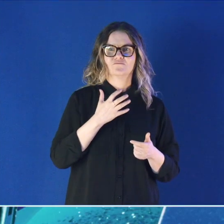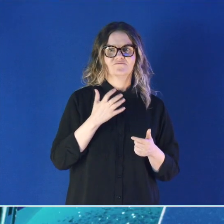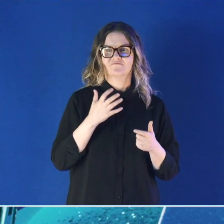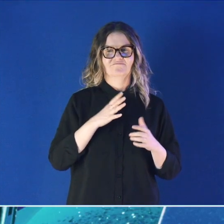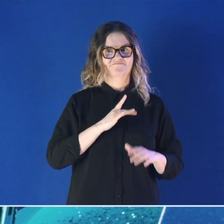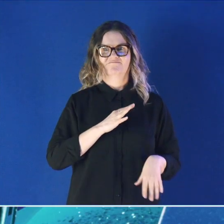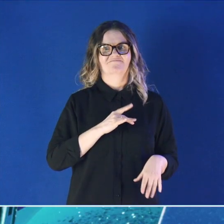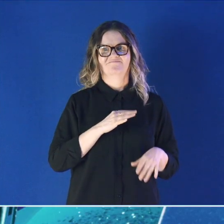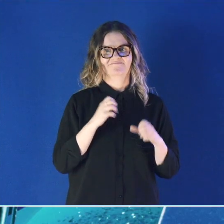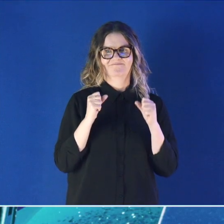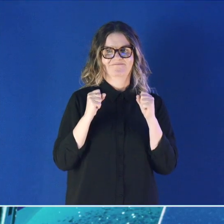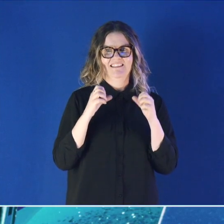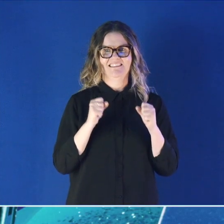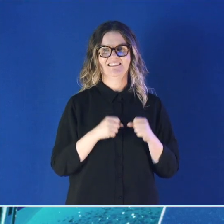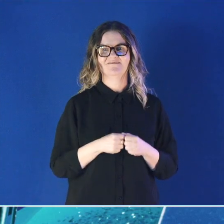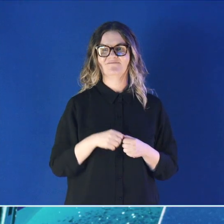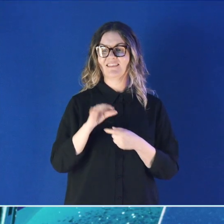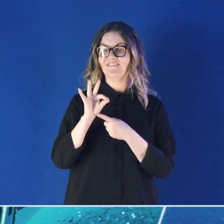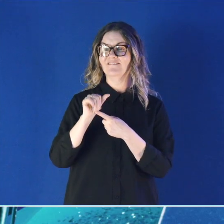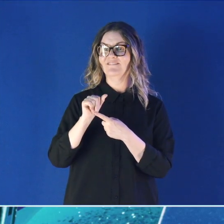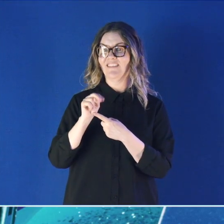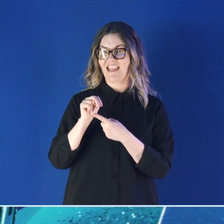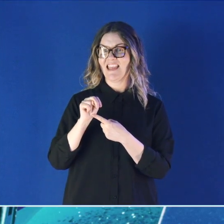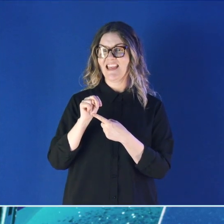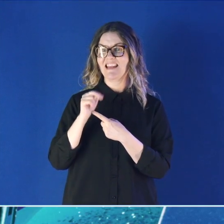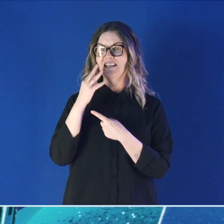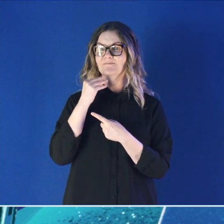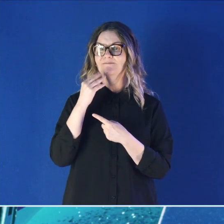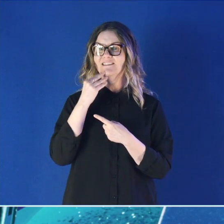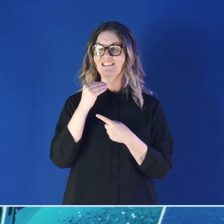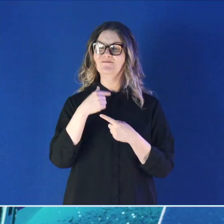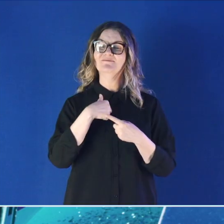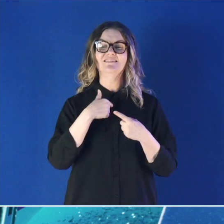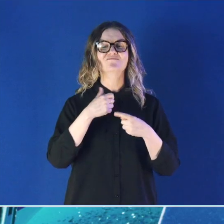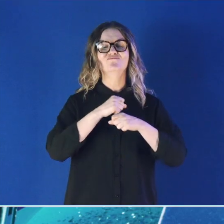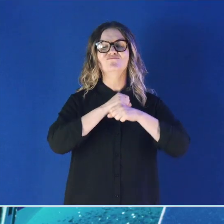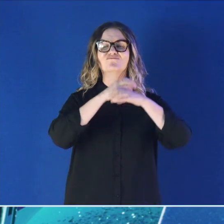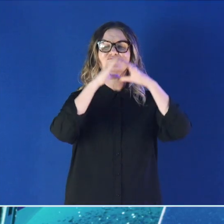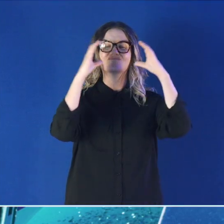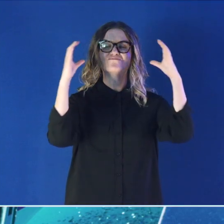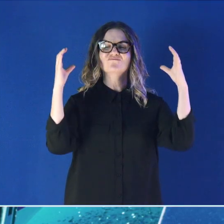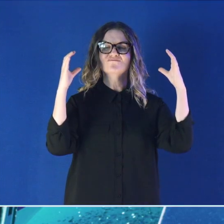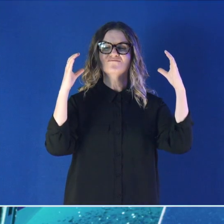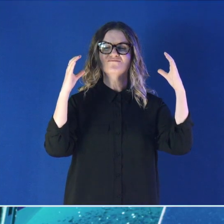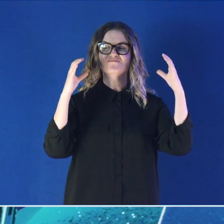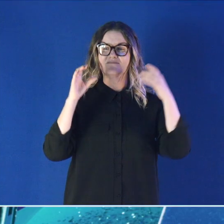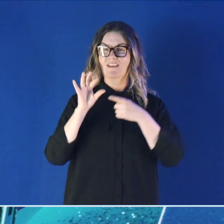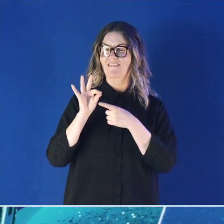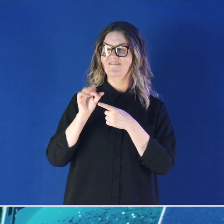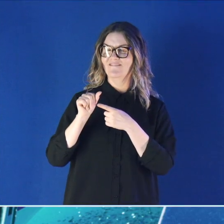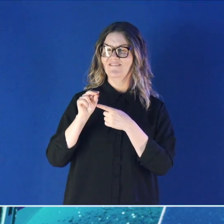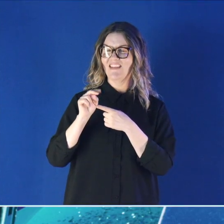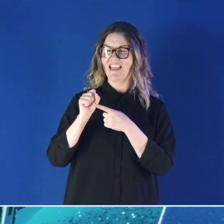to think about any fans that are more passionate or just bigger,